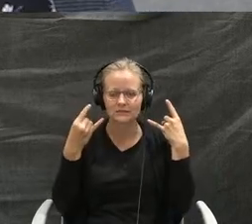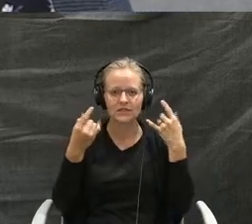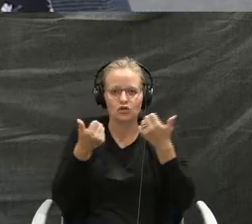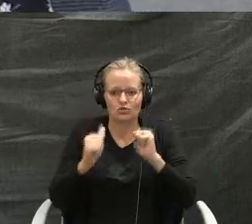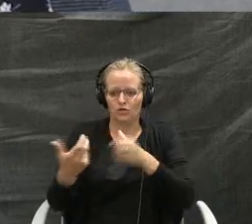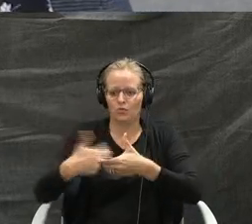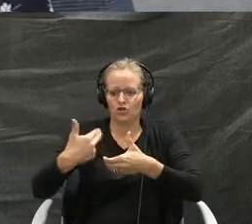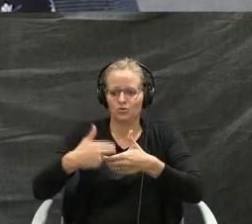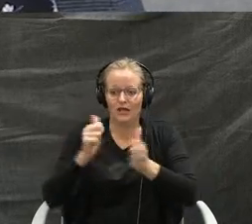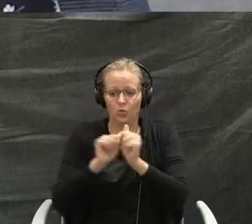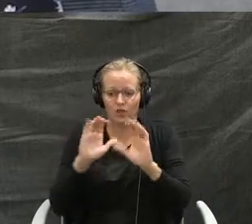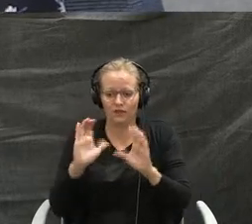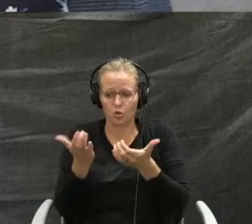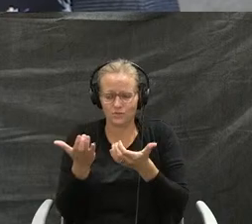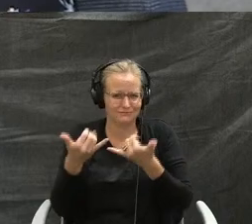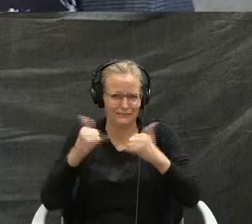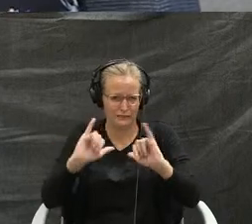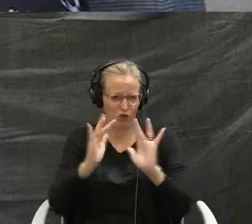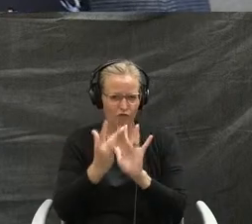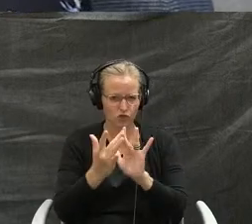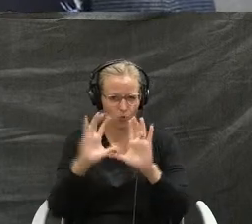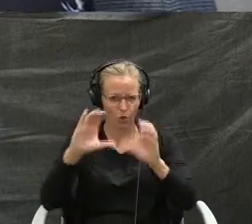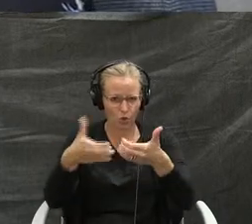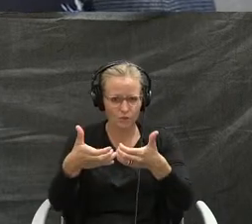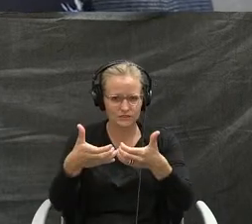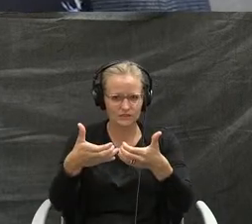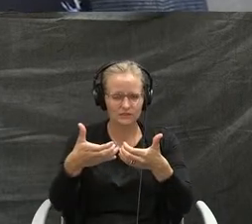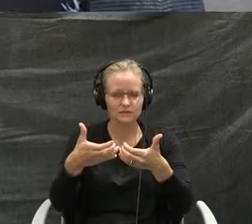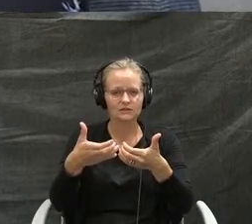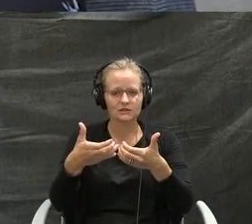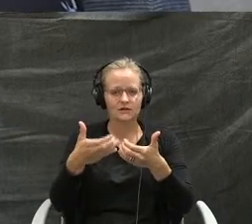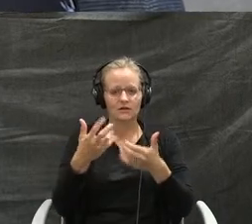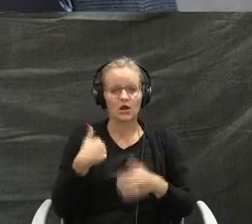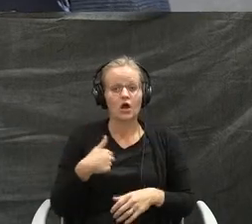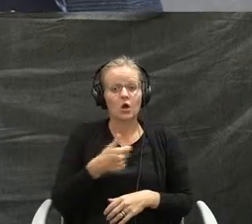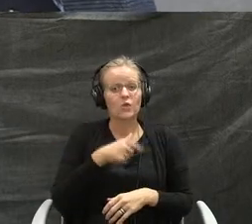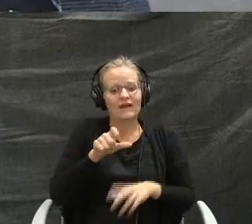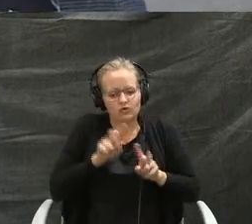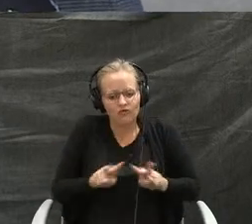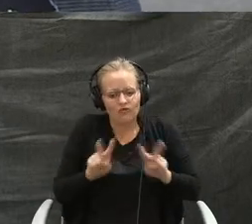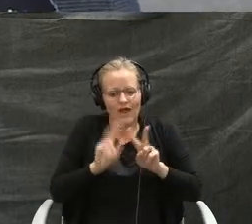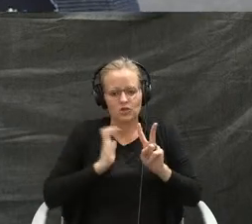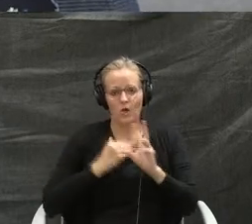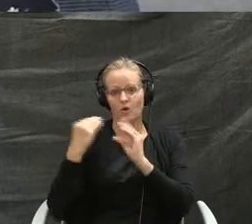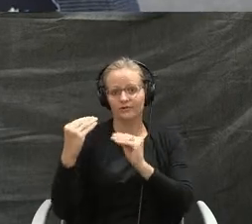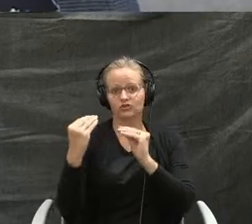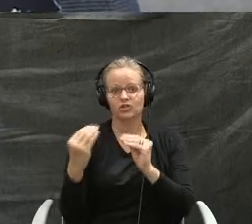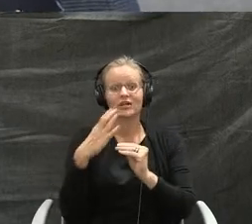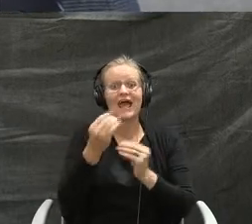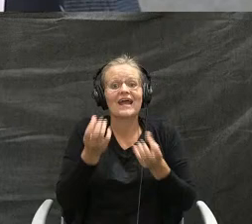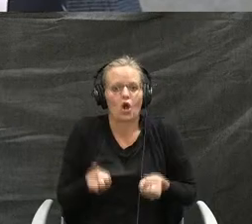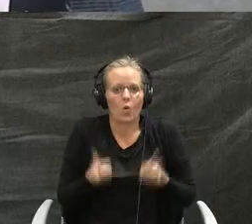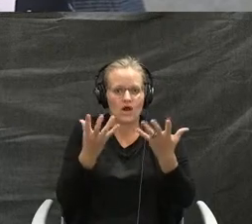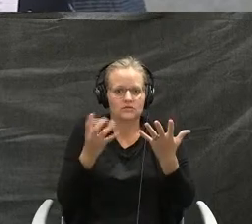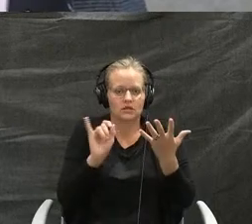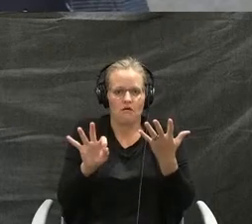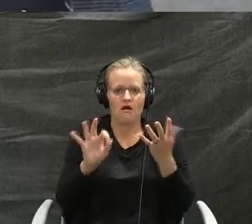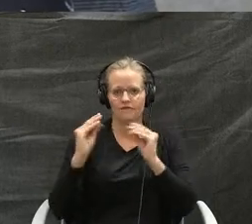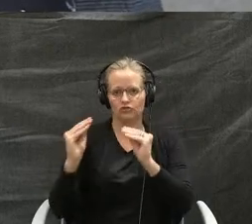As well as the quality of instruction, we also must consider the quantity of instruction. In the hybrid scenarios where students